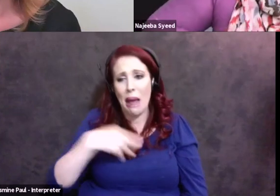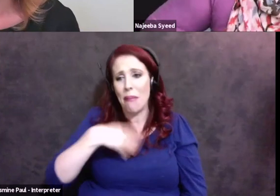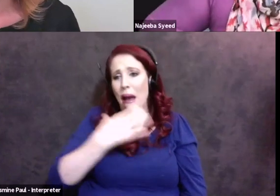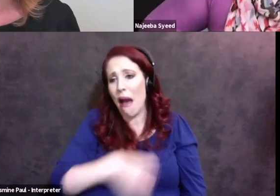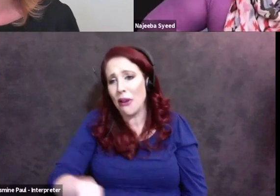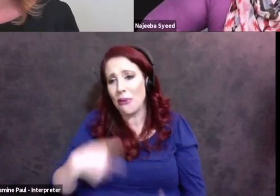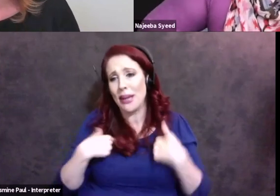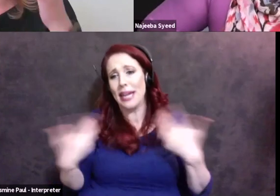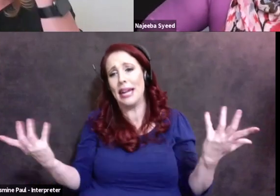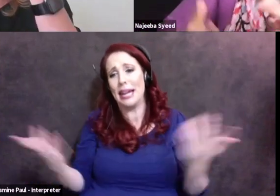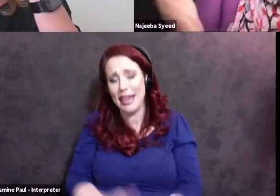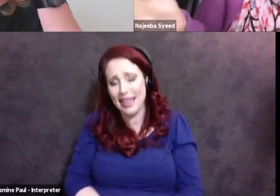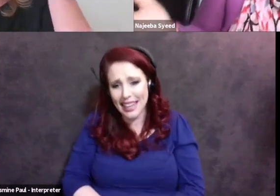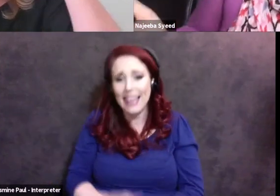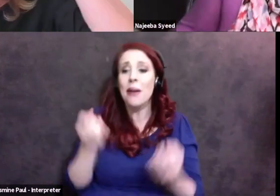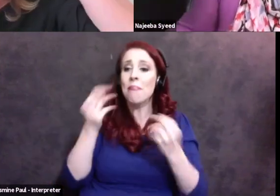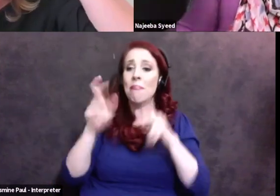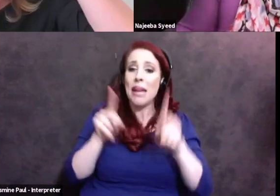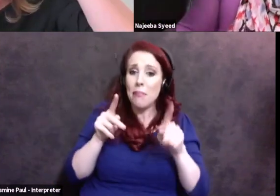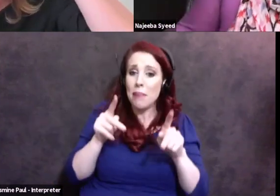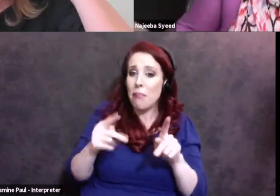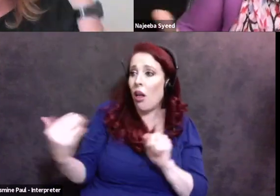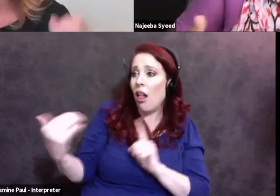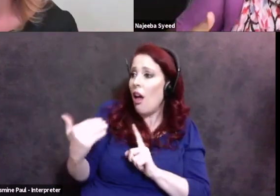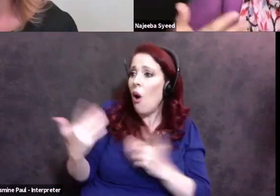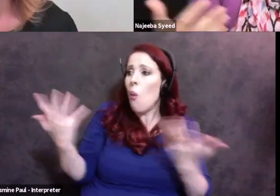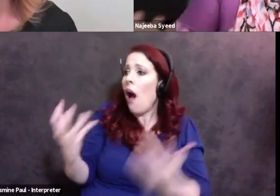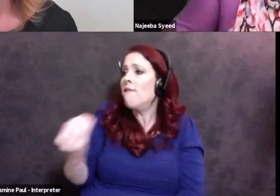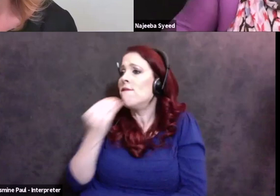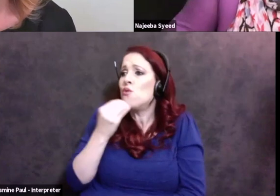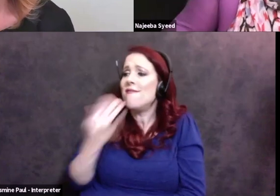People even ask me was there one food that Muslim like and I will often say that really